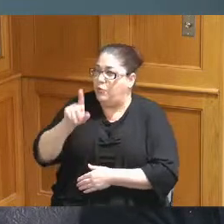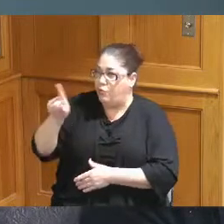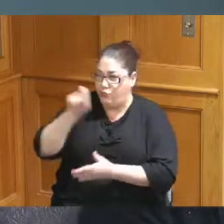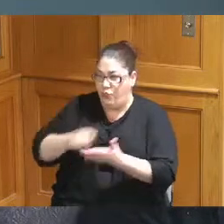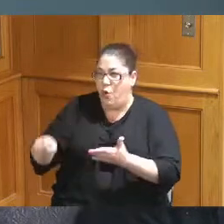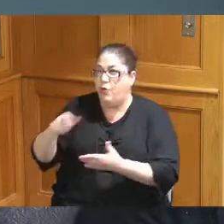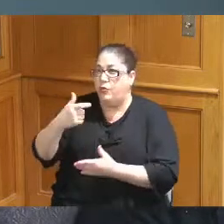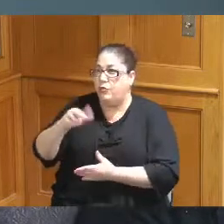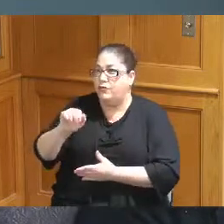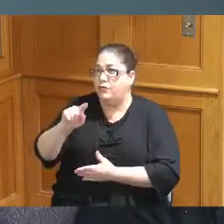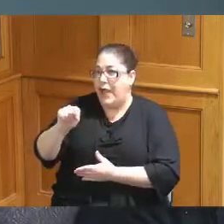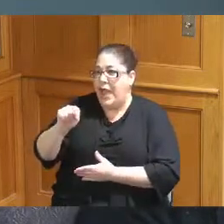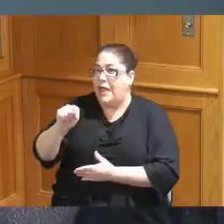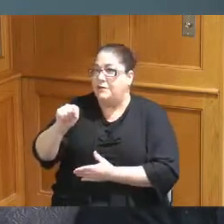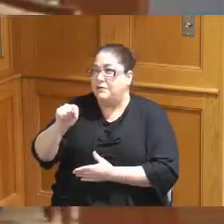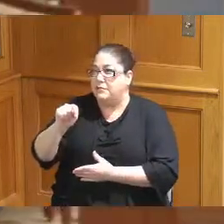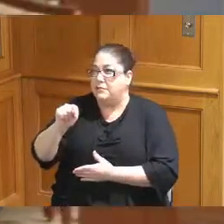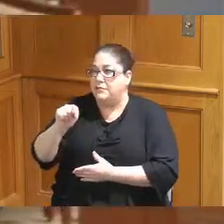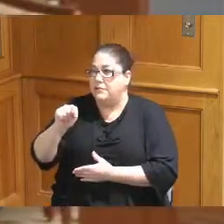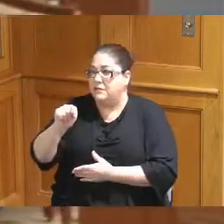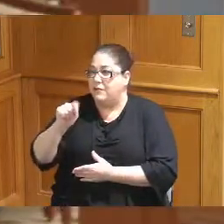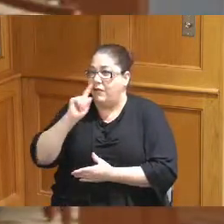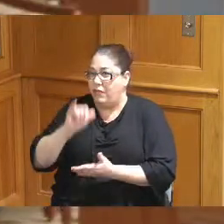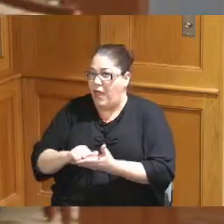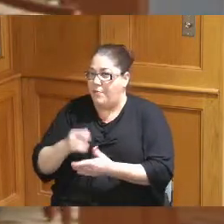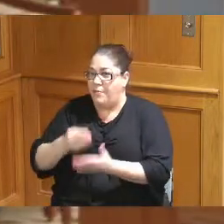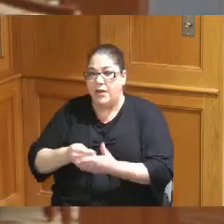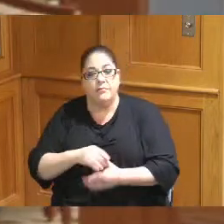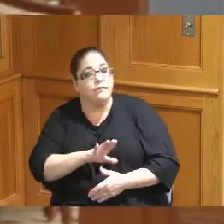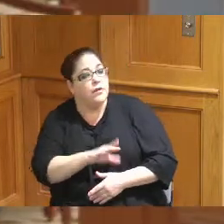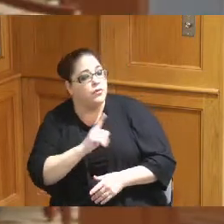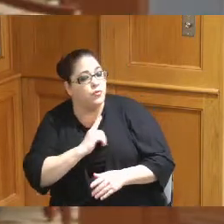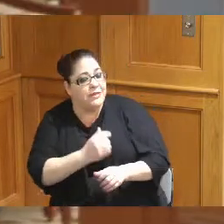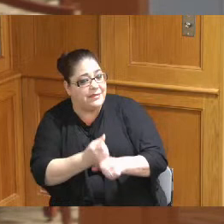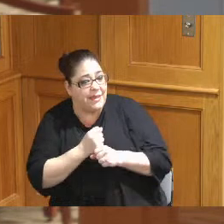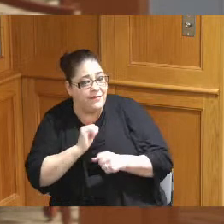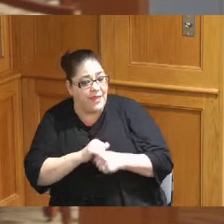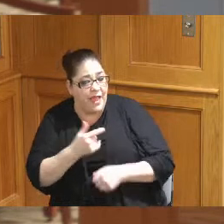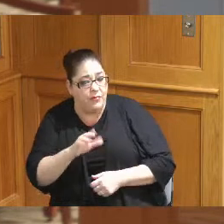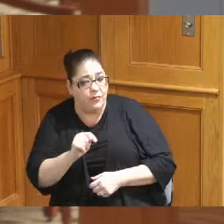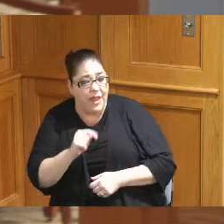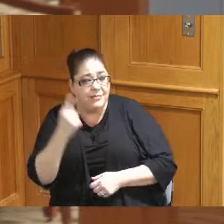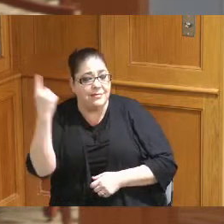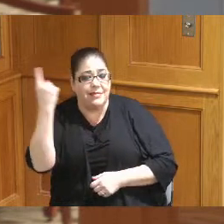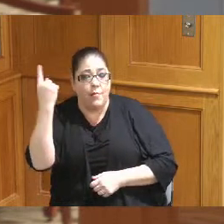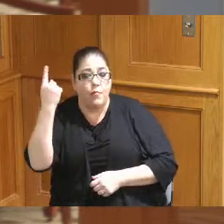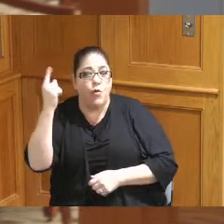in order to receive that Grant someone or several someone's at the national level had to notice